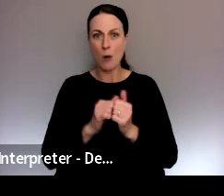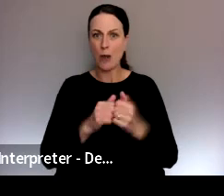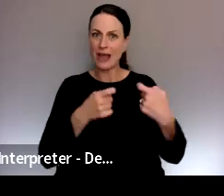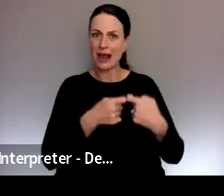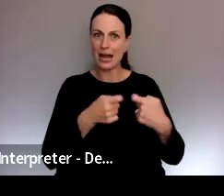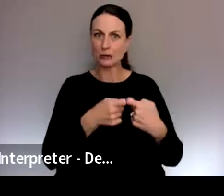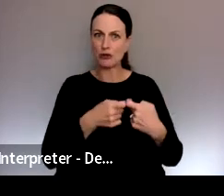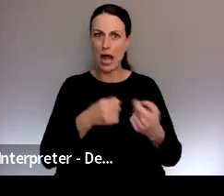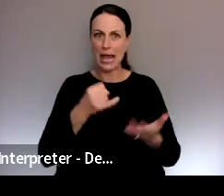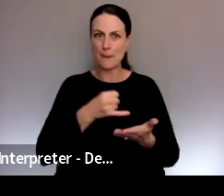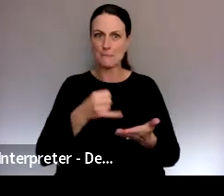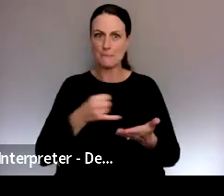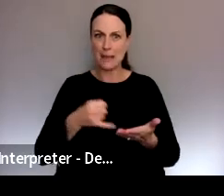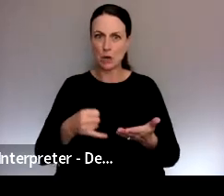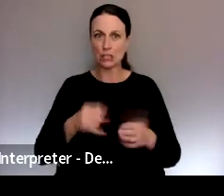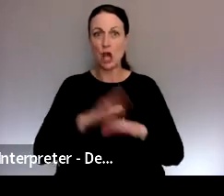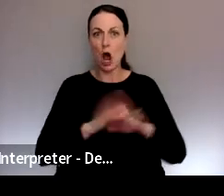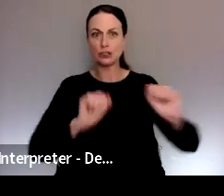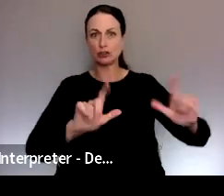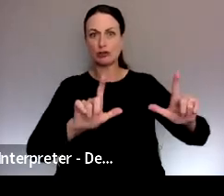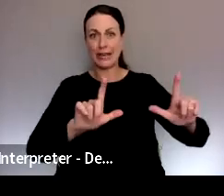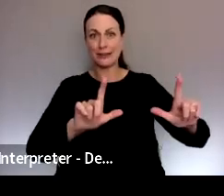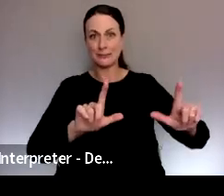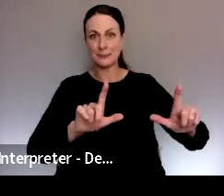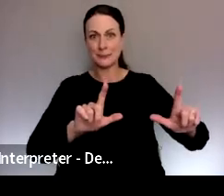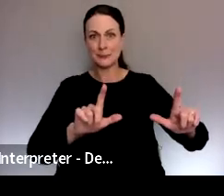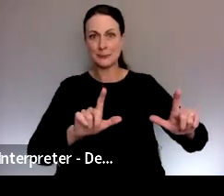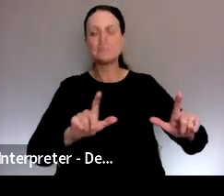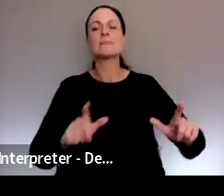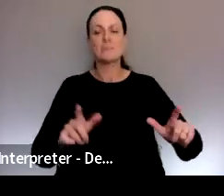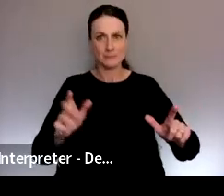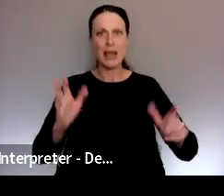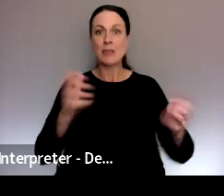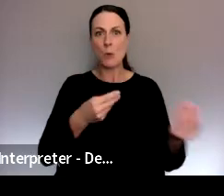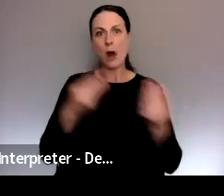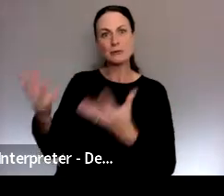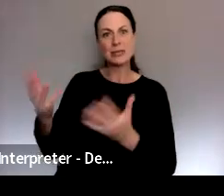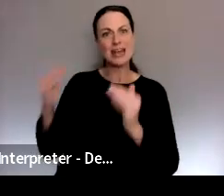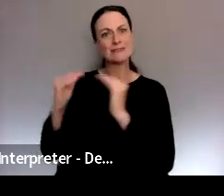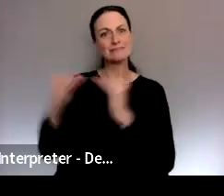with an electronic paintbrush on a screen and they wanted to give the same experience